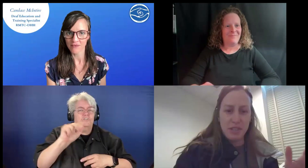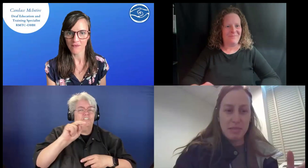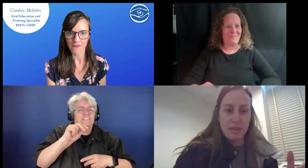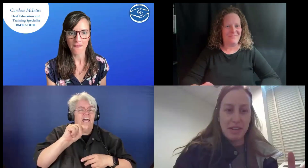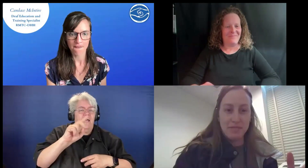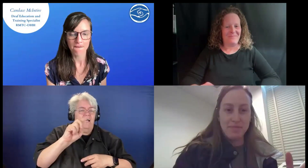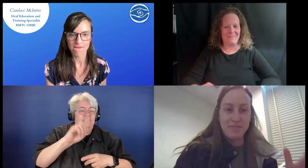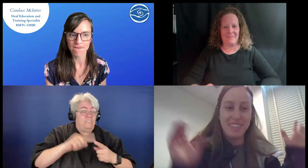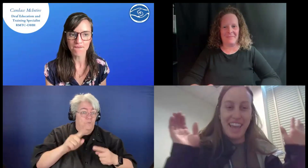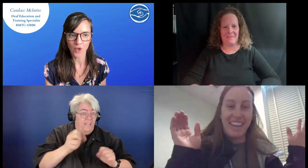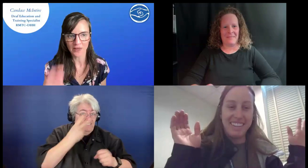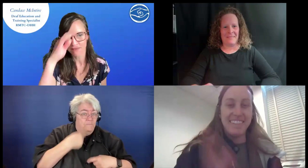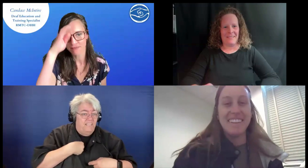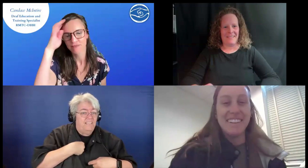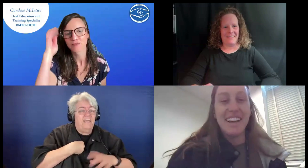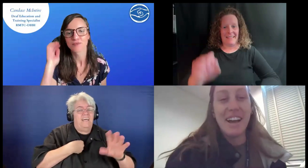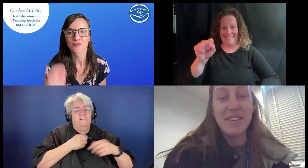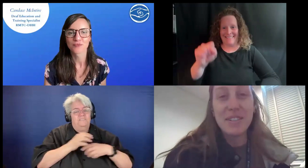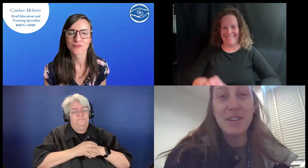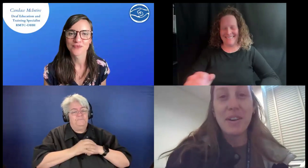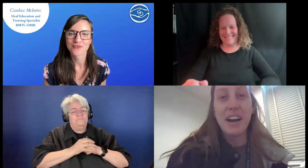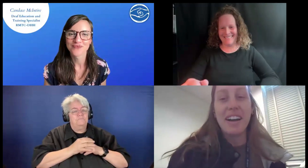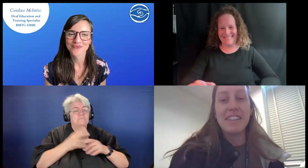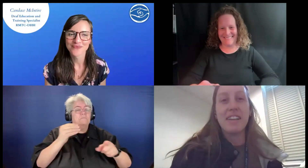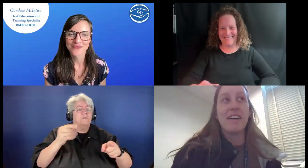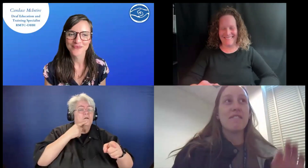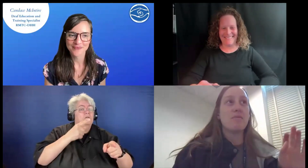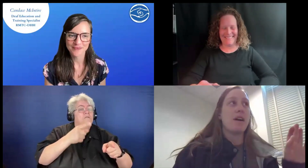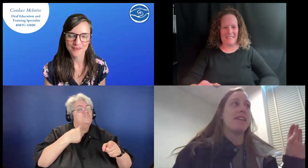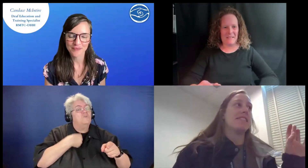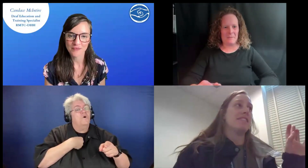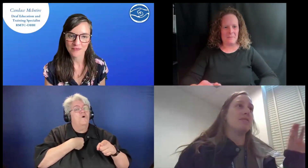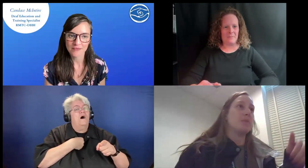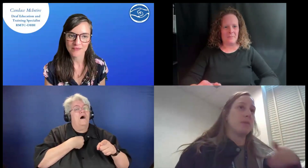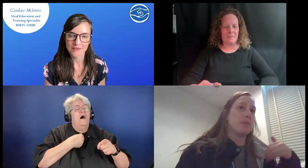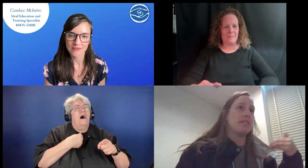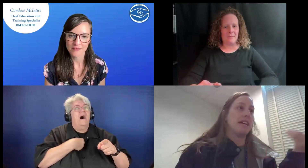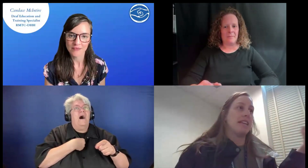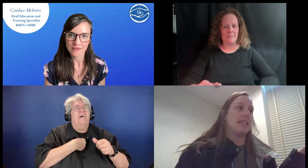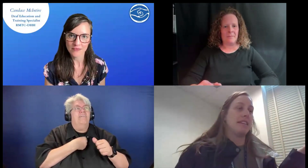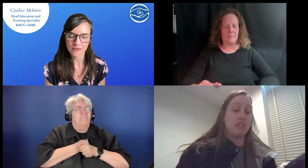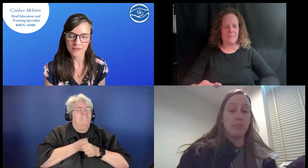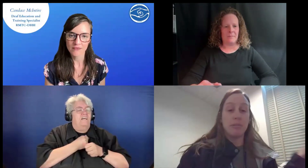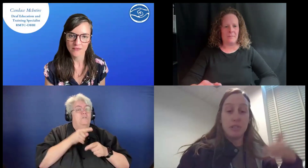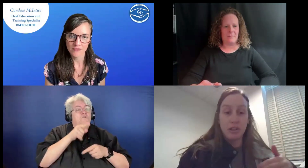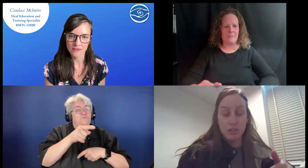if you can see me now. Go ahead. Yeah. So I loved when you spoke about saying that the interpreter